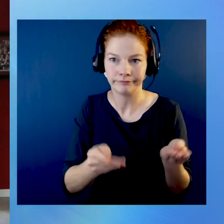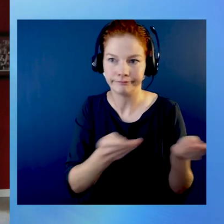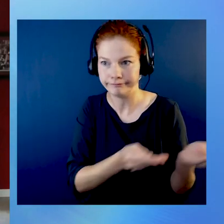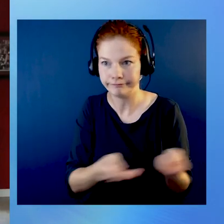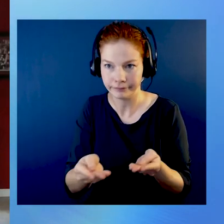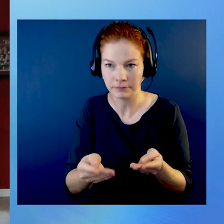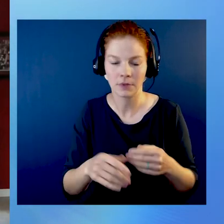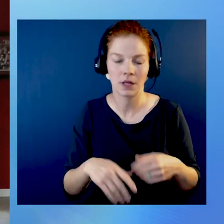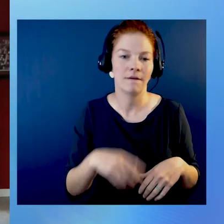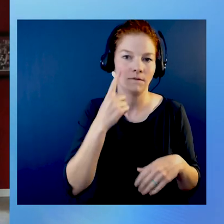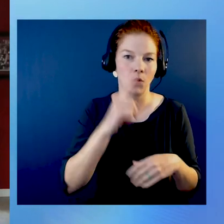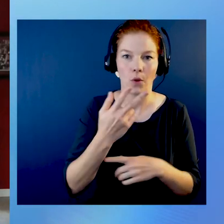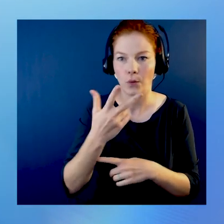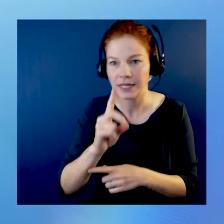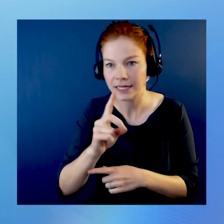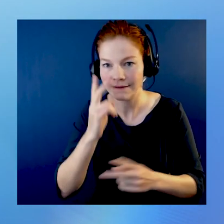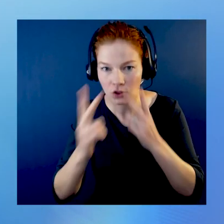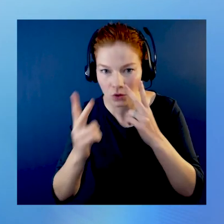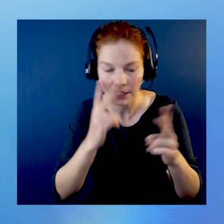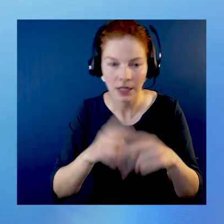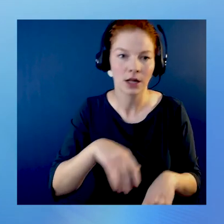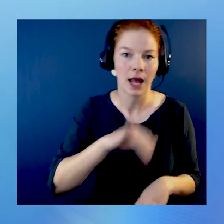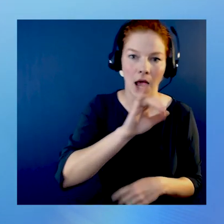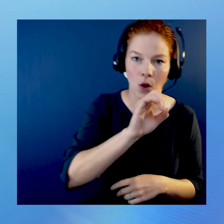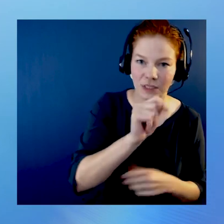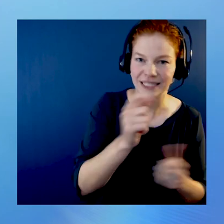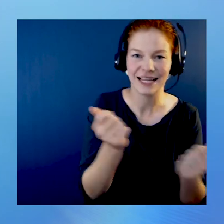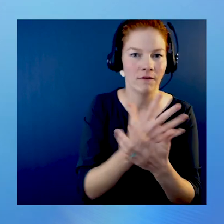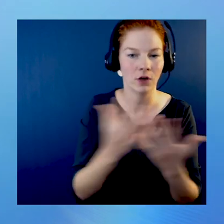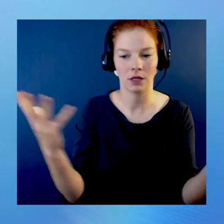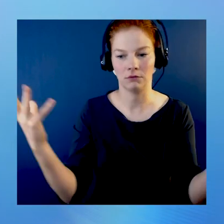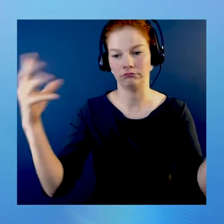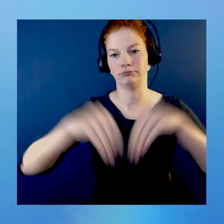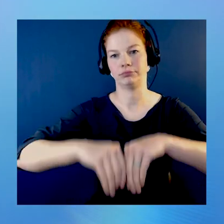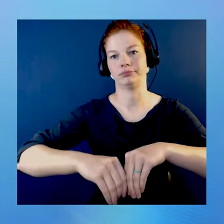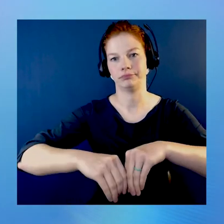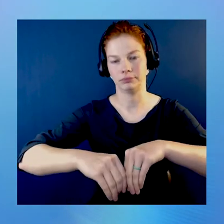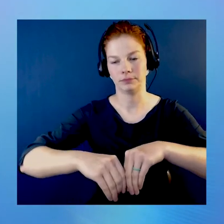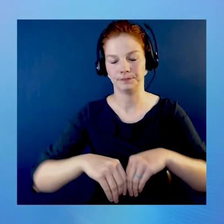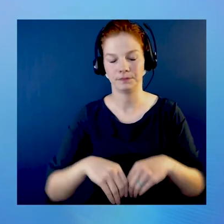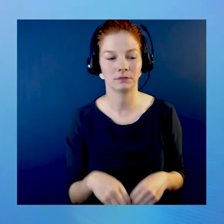and immersive 3D visualization. But what's great about the plug-in is it's not just